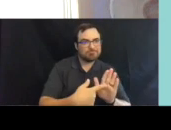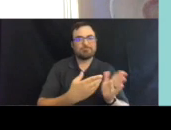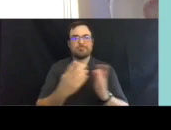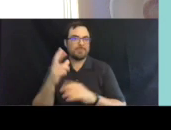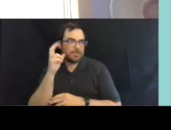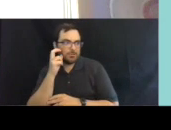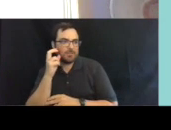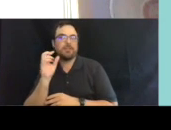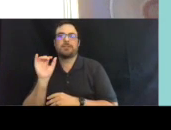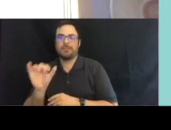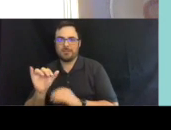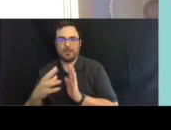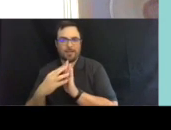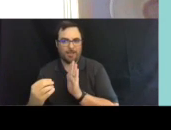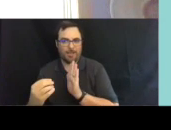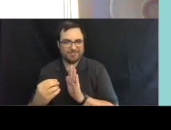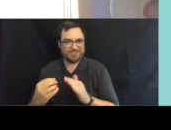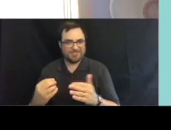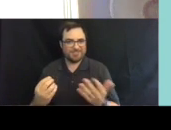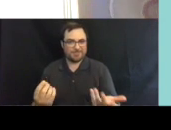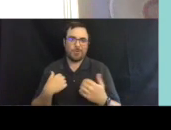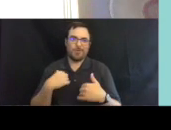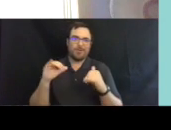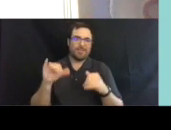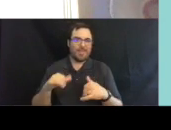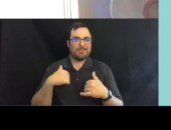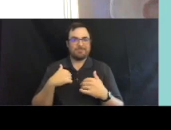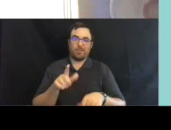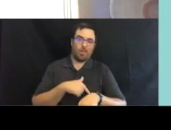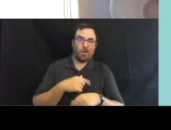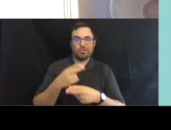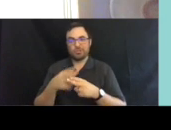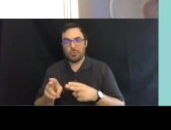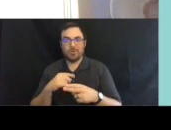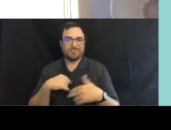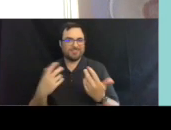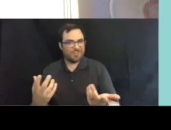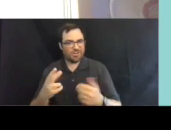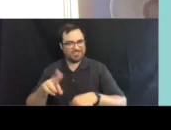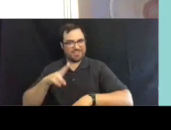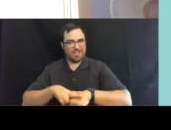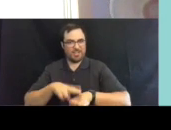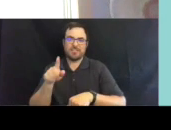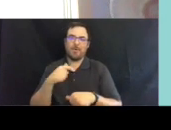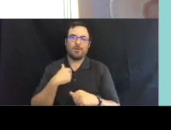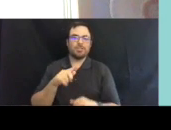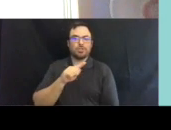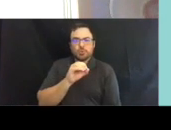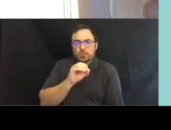very natural in this particular book because you can draw out the words. You say that one is "toooooo soft"